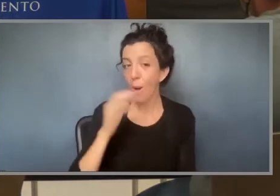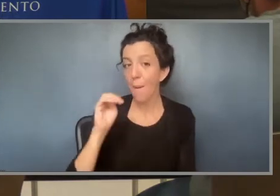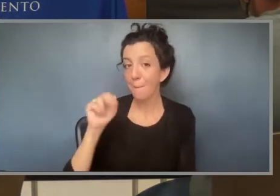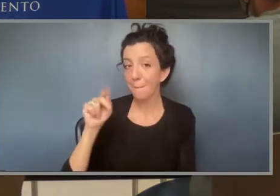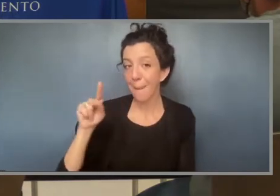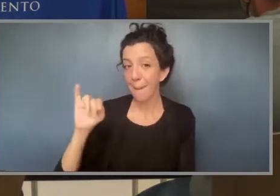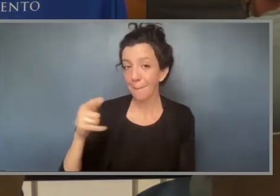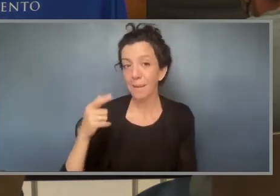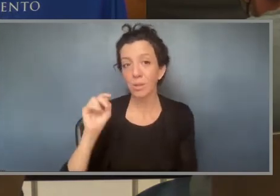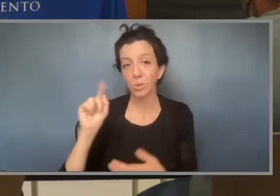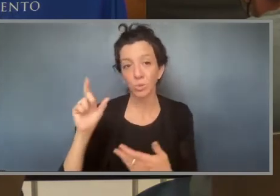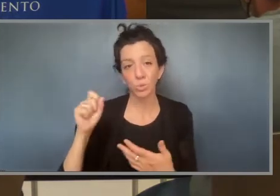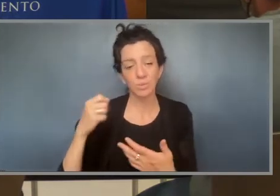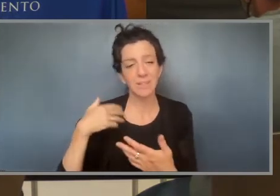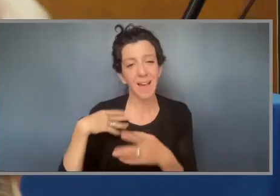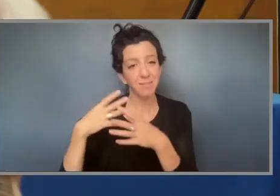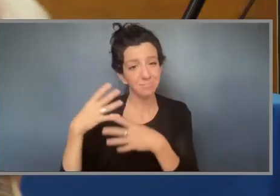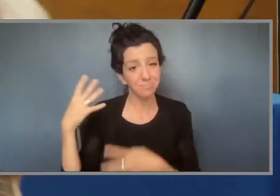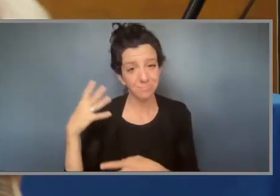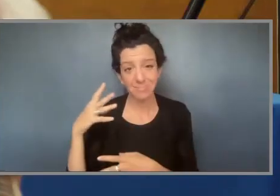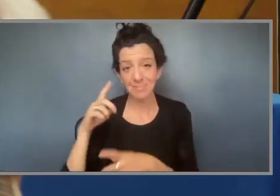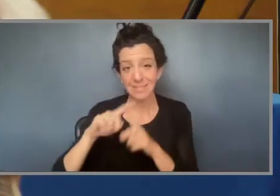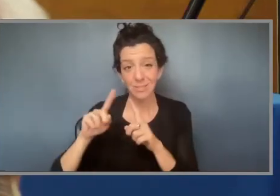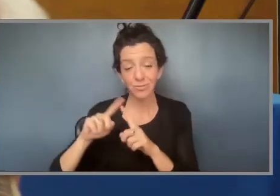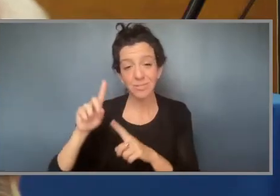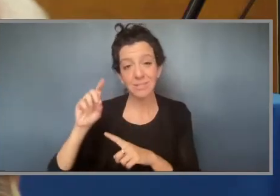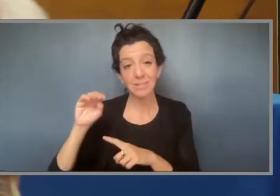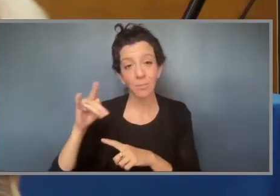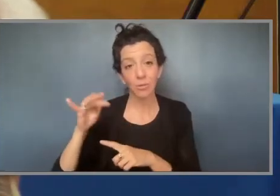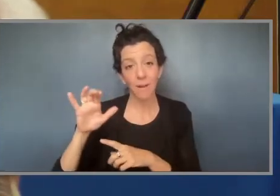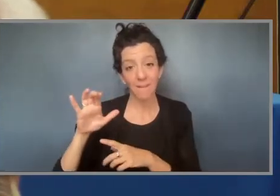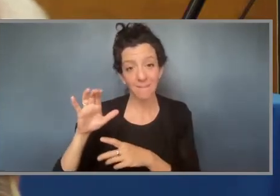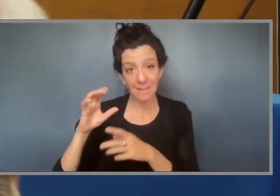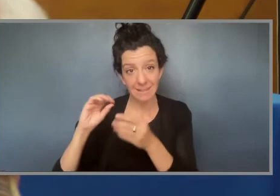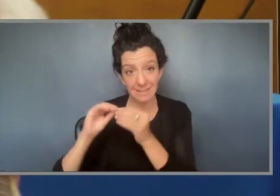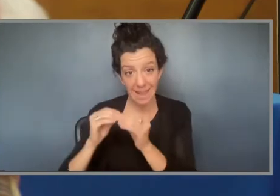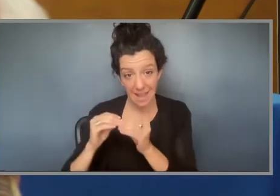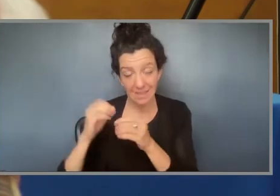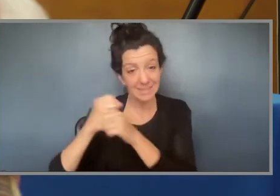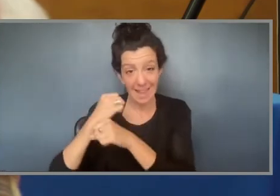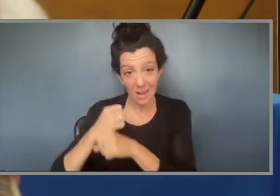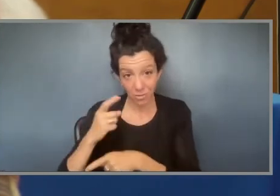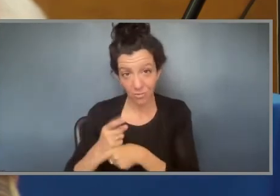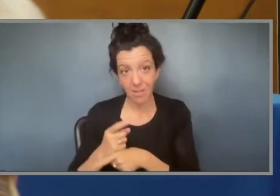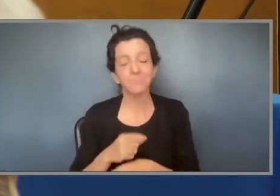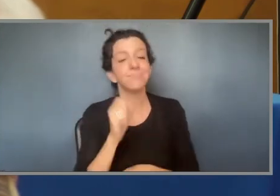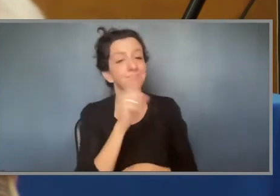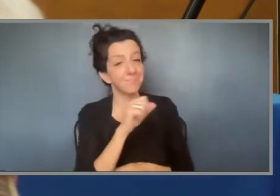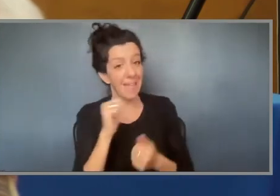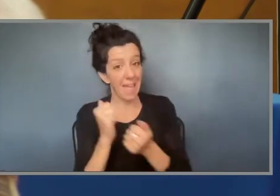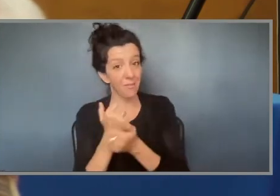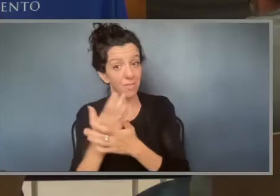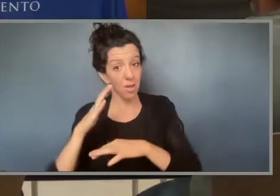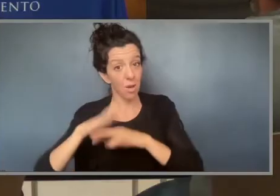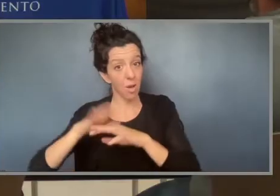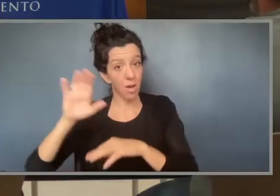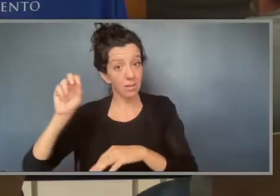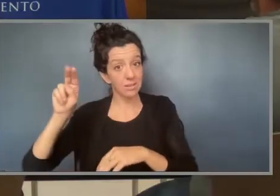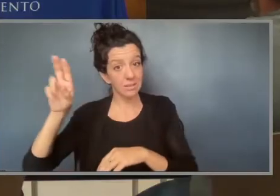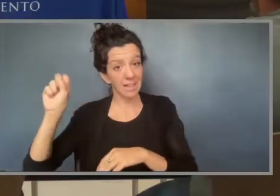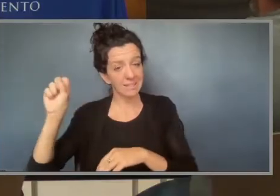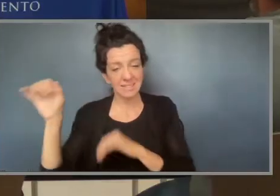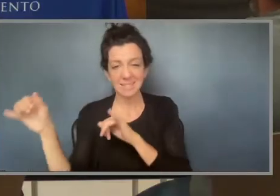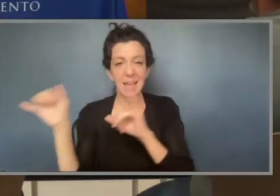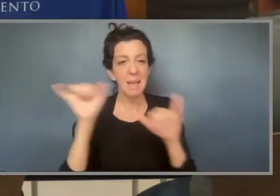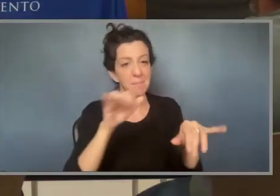Studio: And our mapping tools do have a lot, a lot of different demographic data right all the demographic data that's